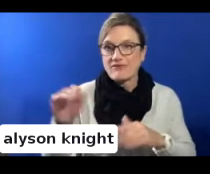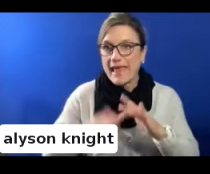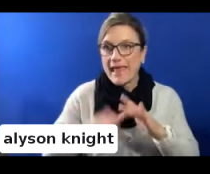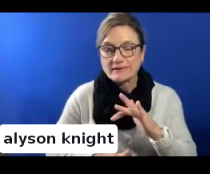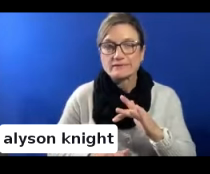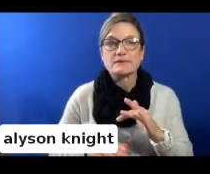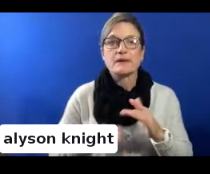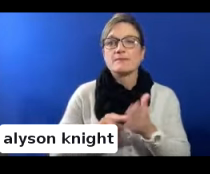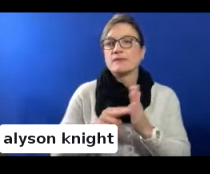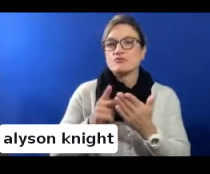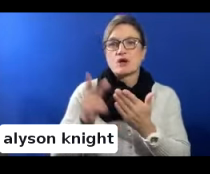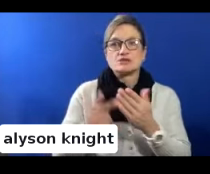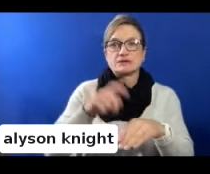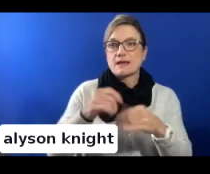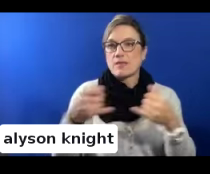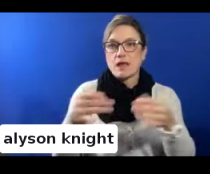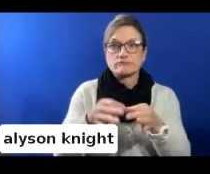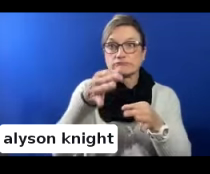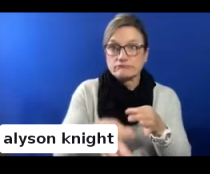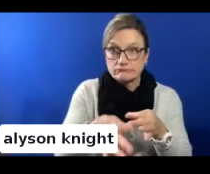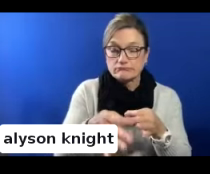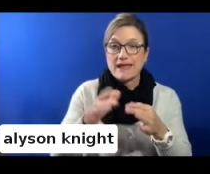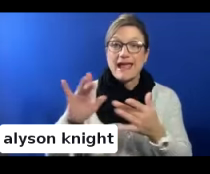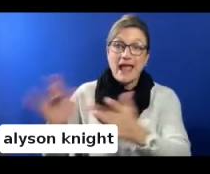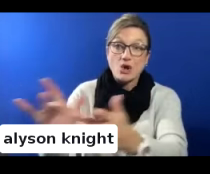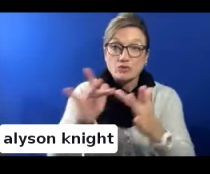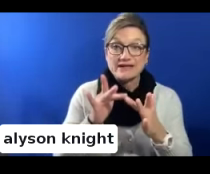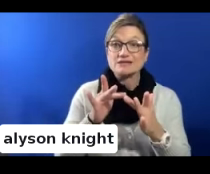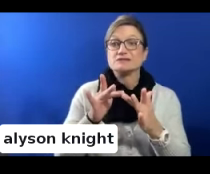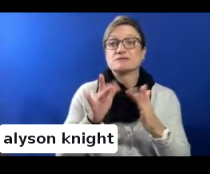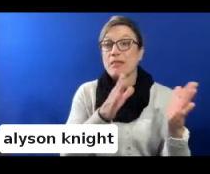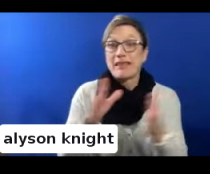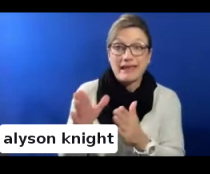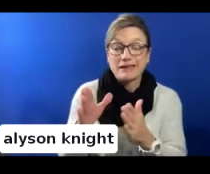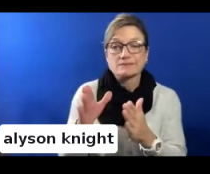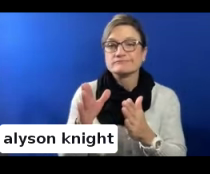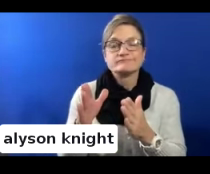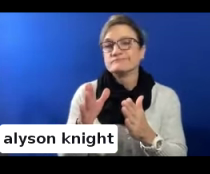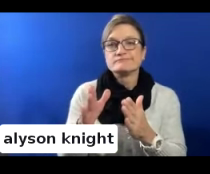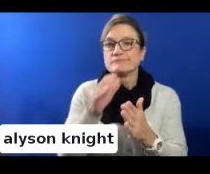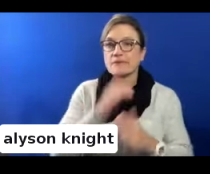delayed the project timeline and outreach initiatives resulting in less than anticipated people served.